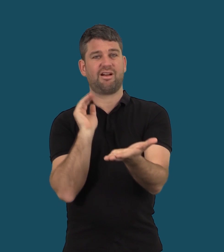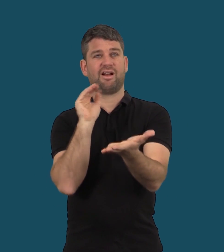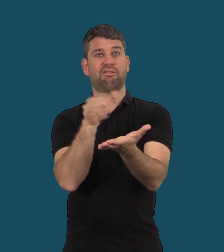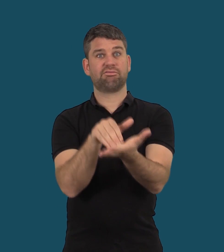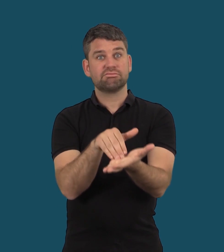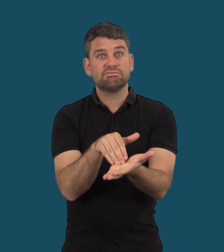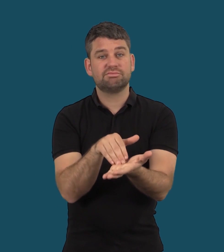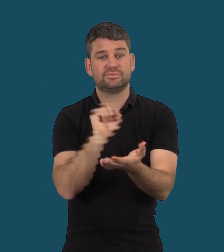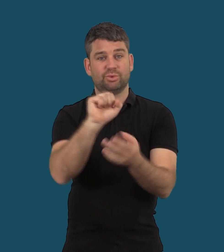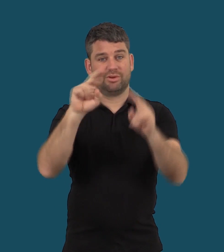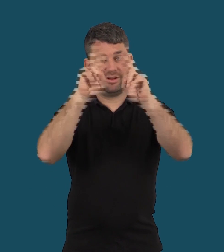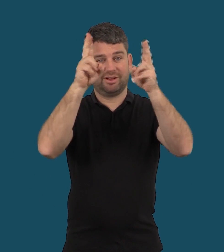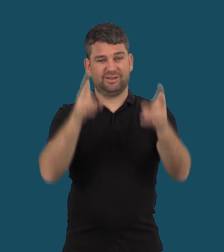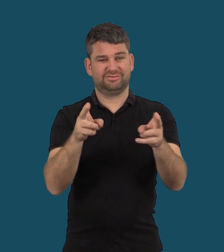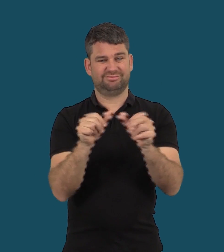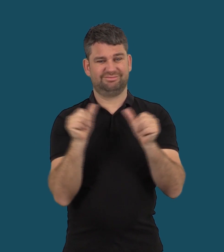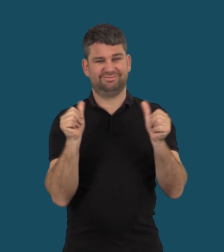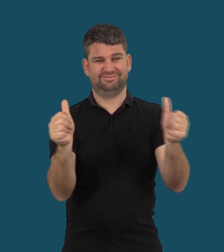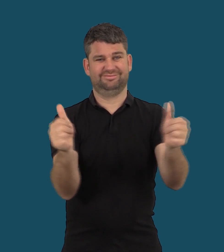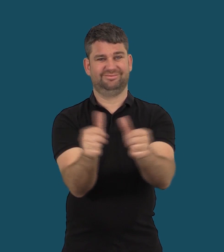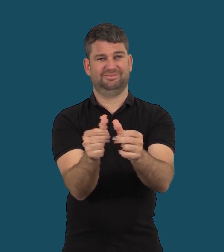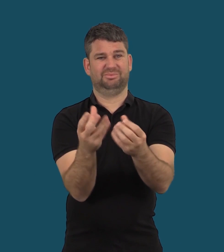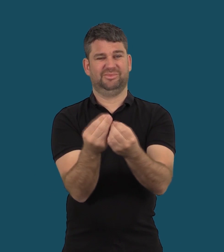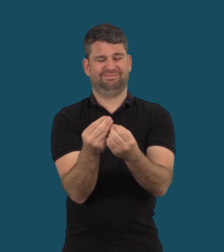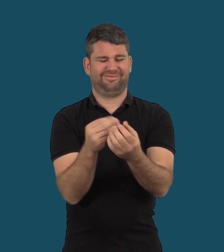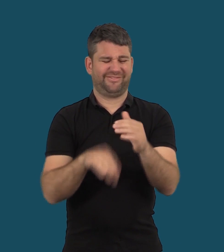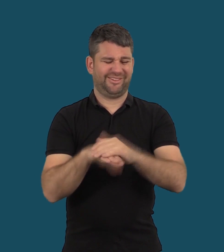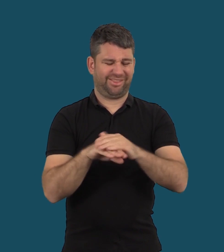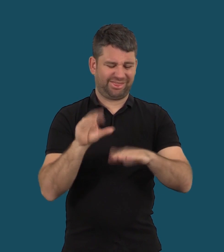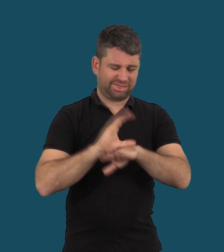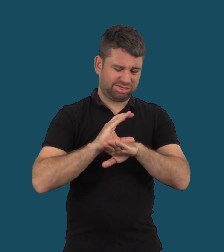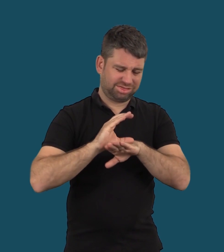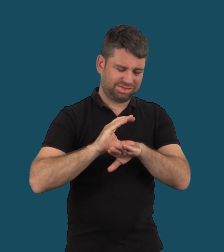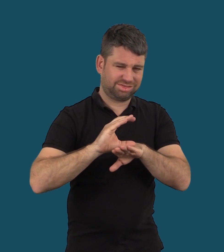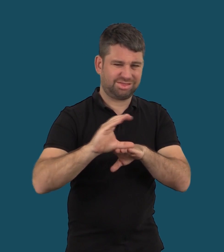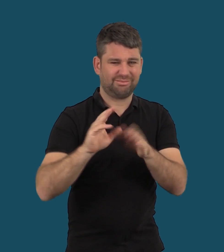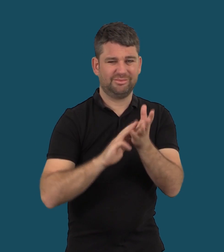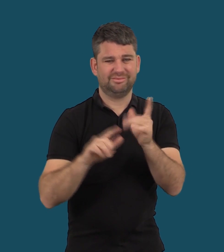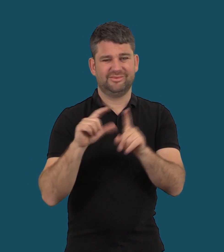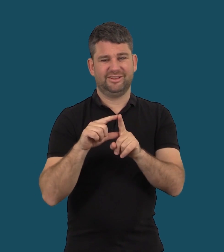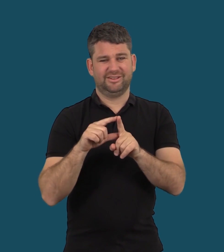and your own home may be covered with thick, smelly mud.